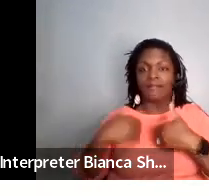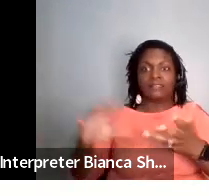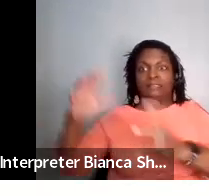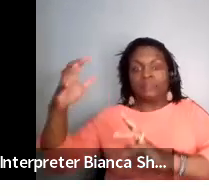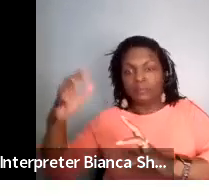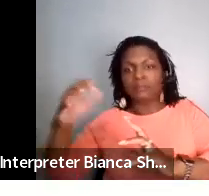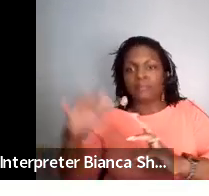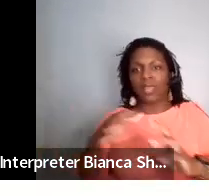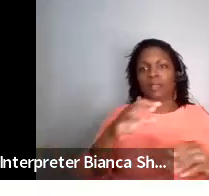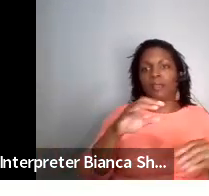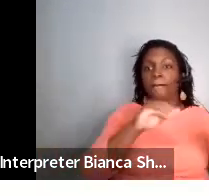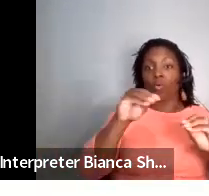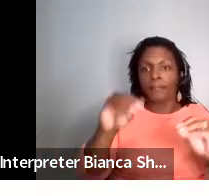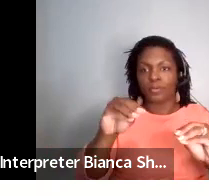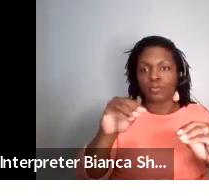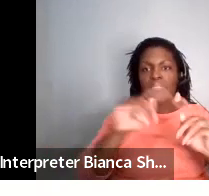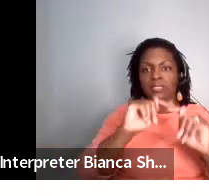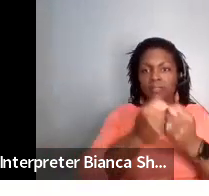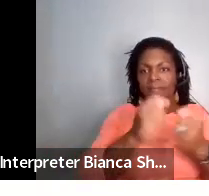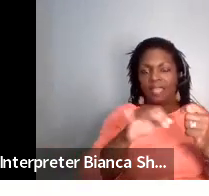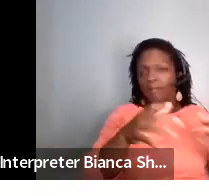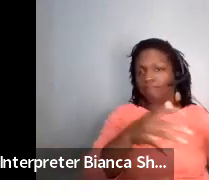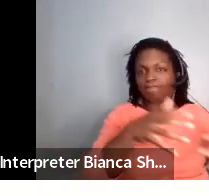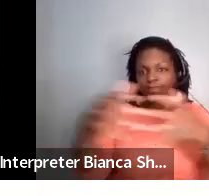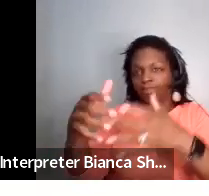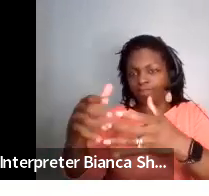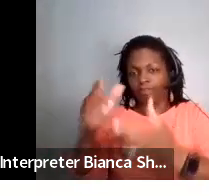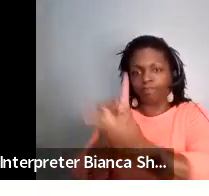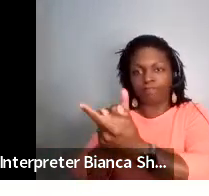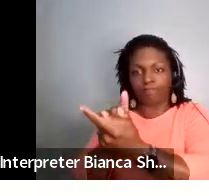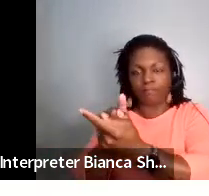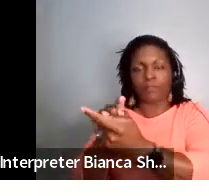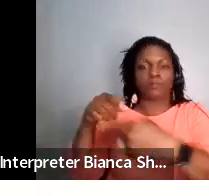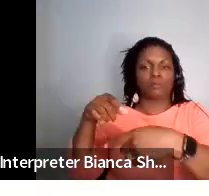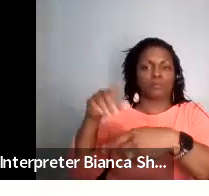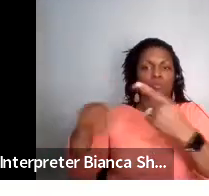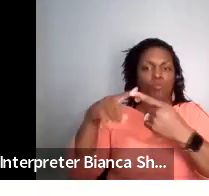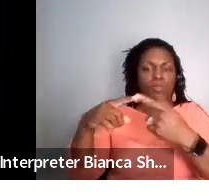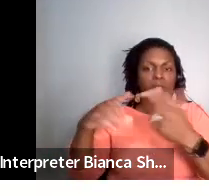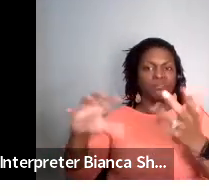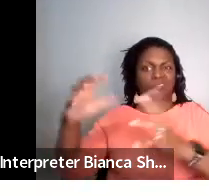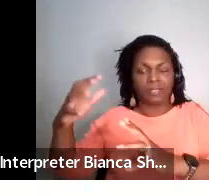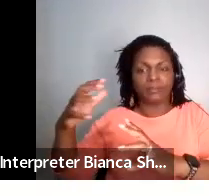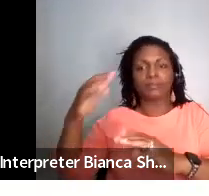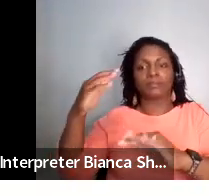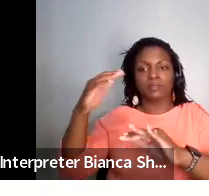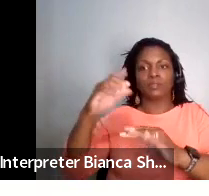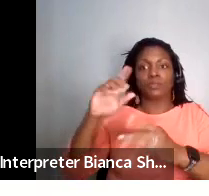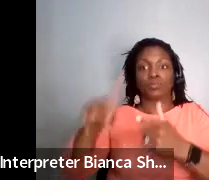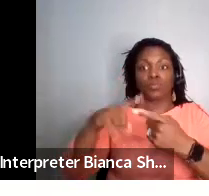This is a mobile team that will go to someone who is in crisis when there is a intervention needed.